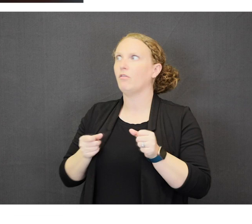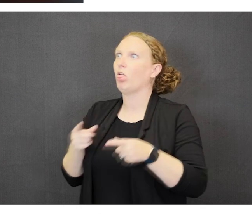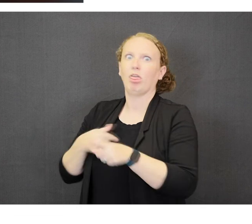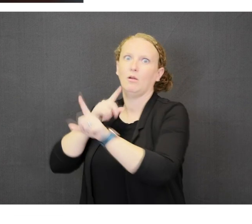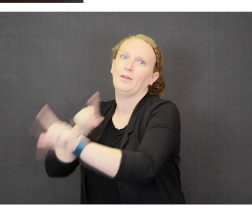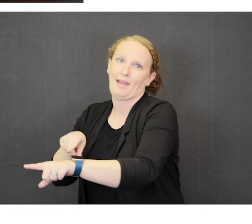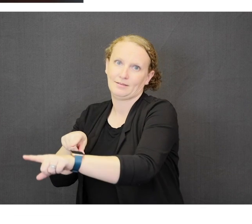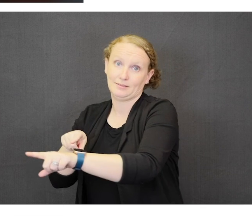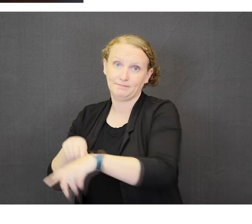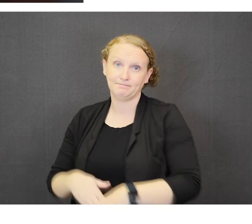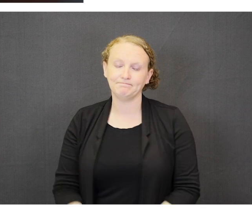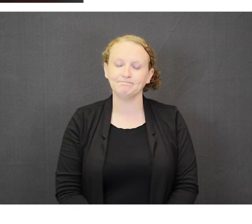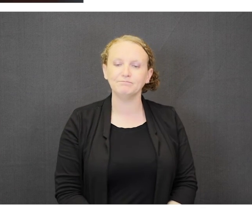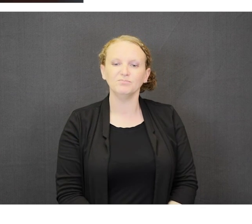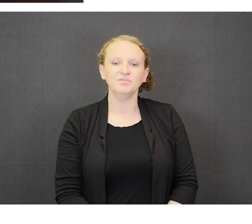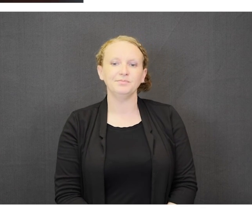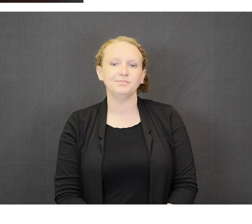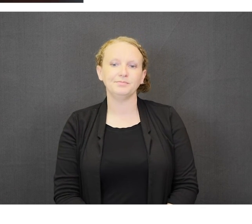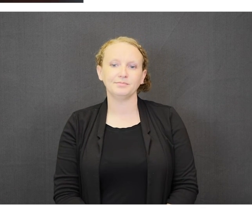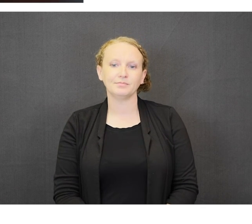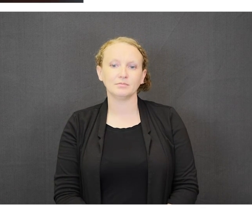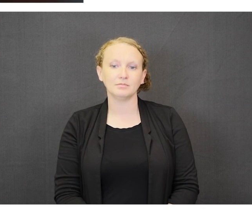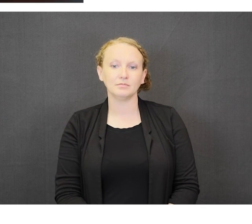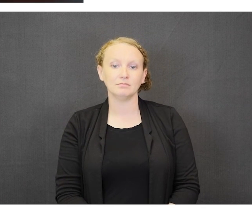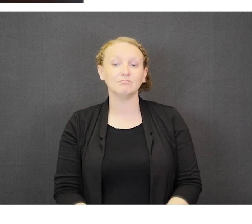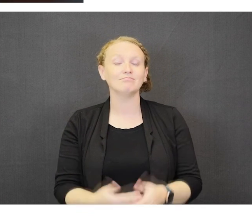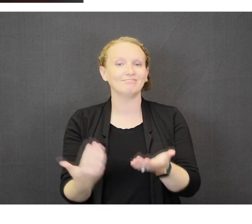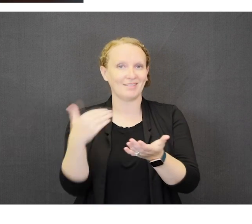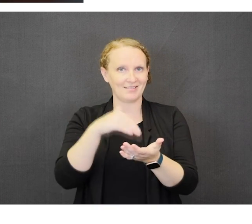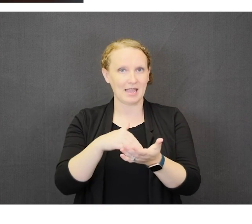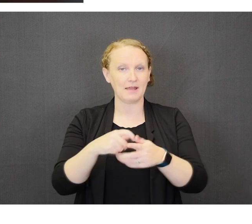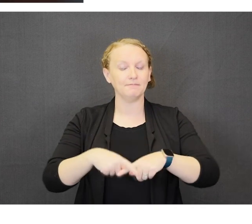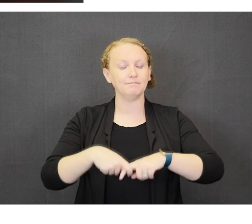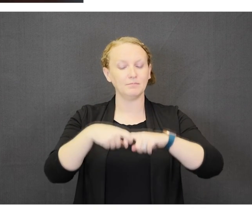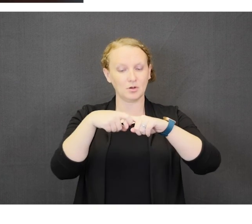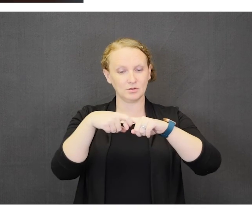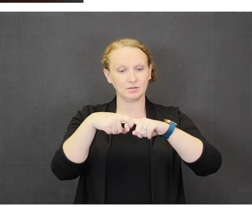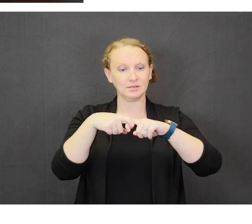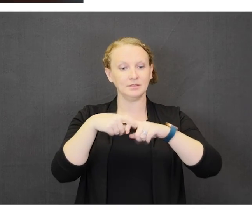are perceiving in the moment so pause Check in with yourself